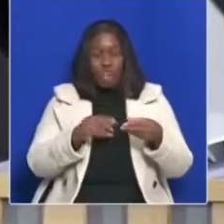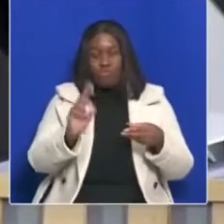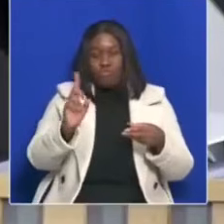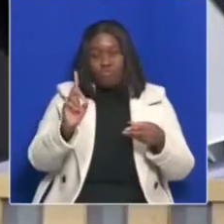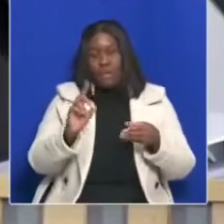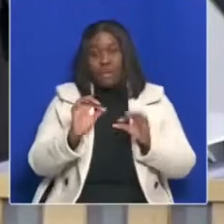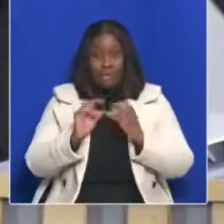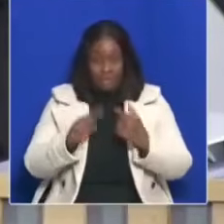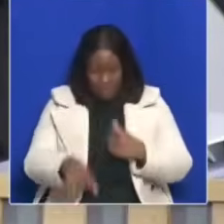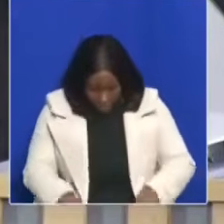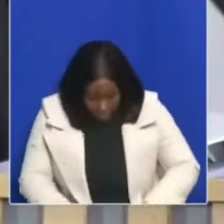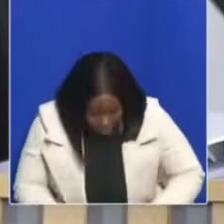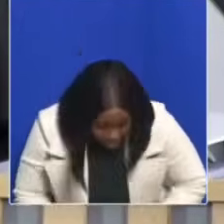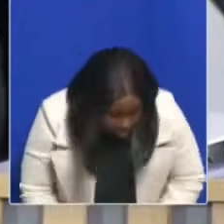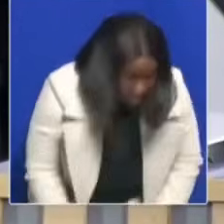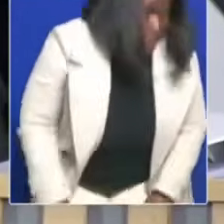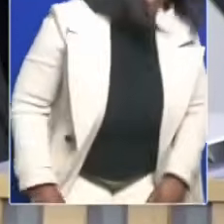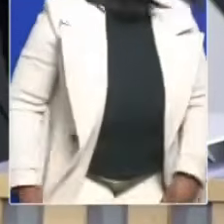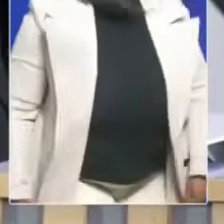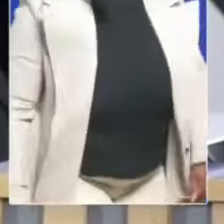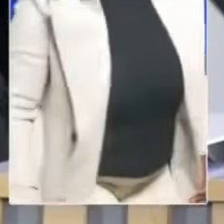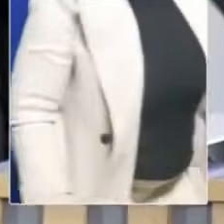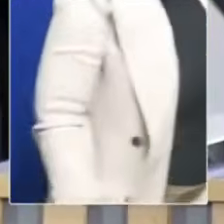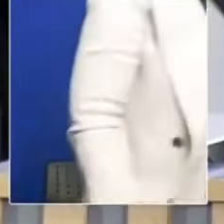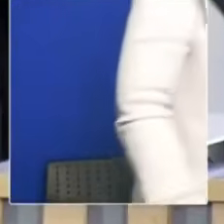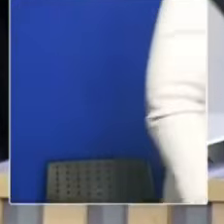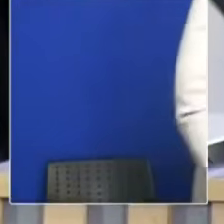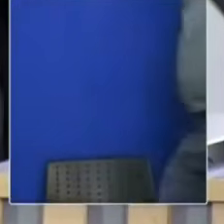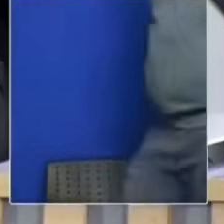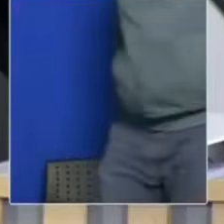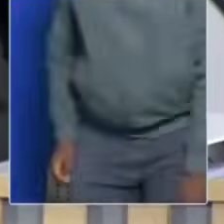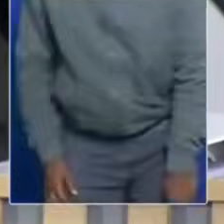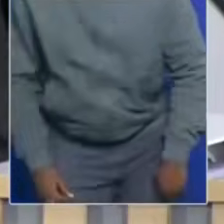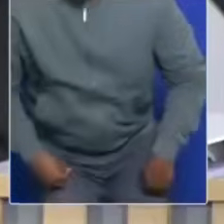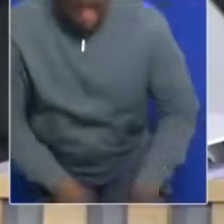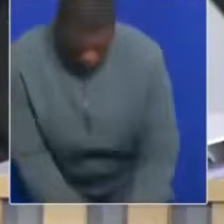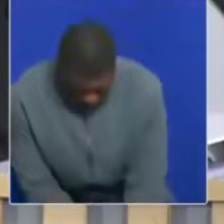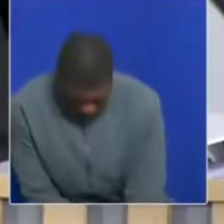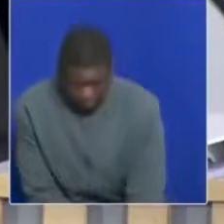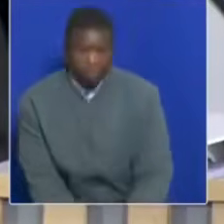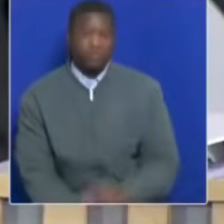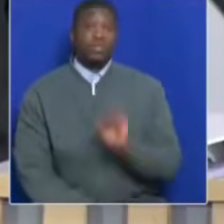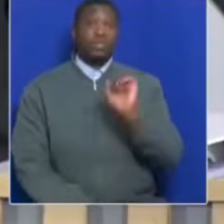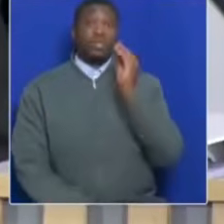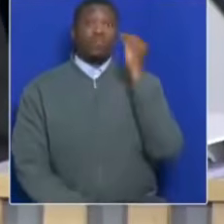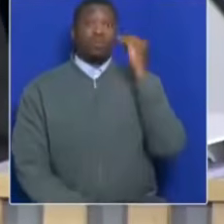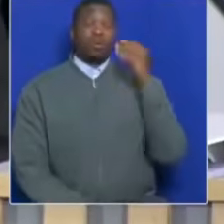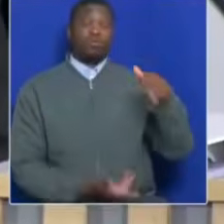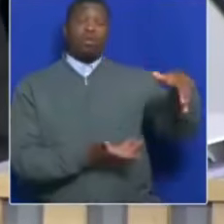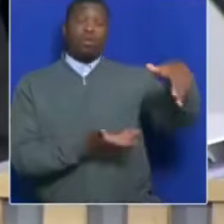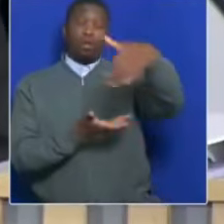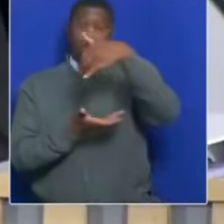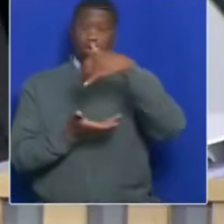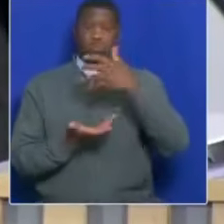they get is that there is a particular uh premises and mostly it happens in the in a in a informal